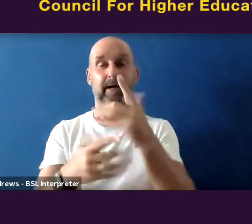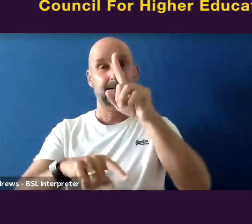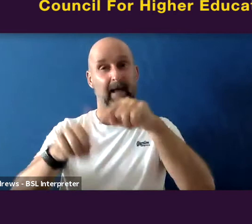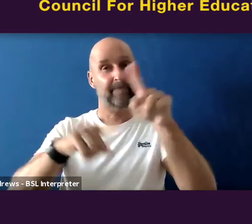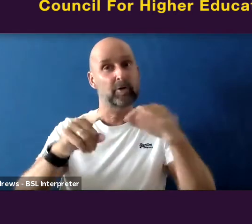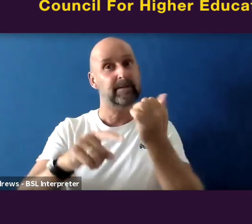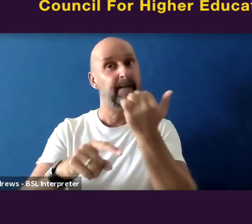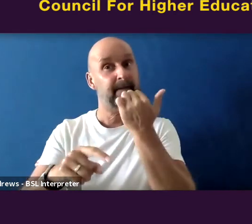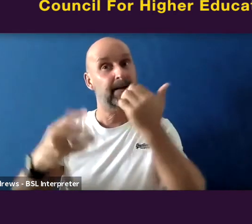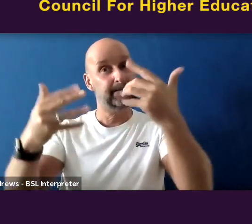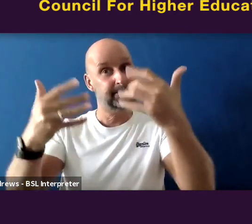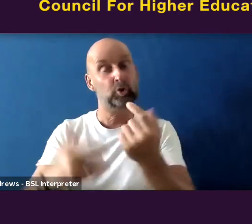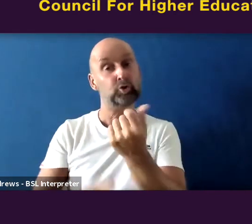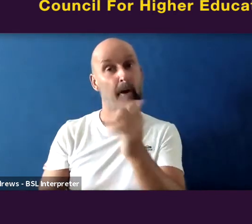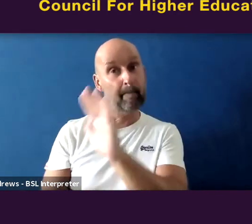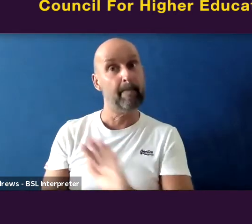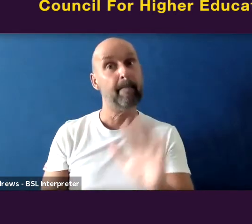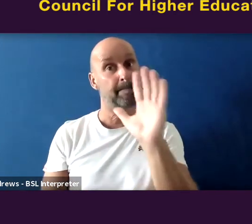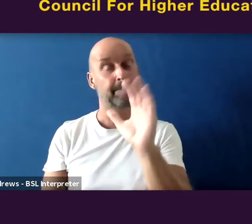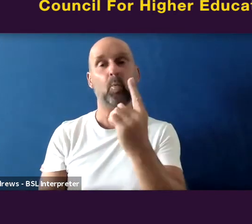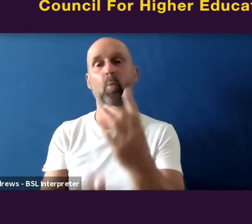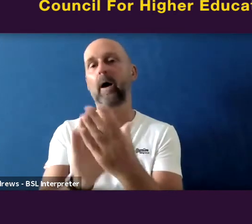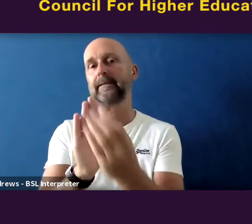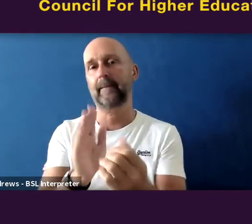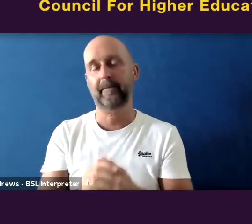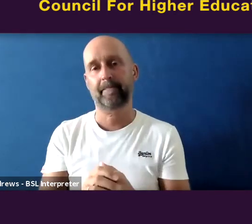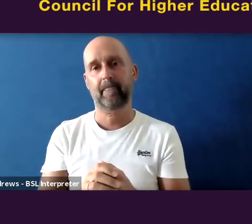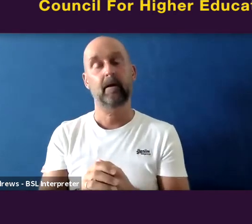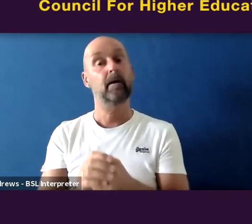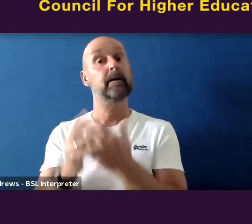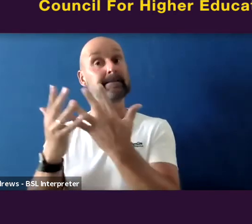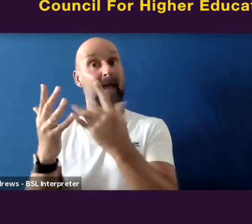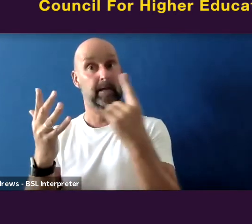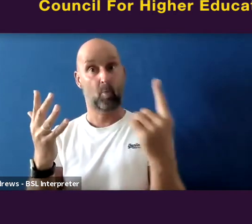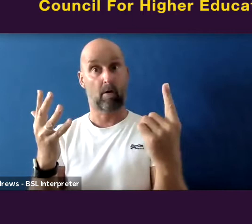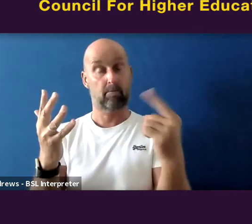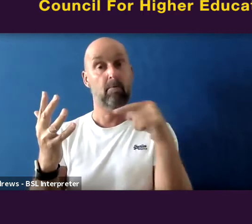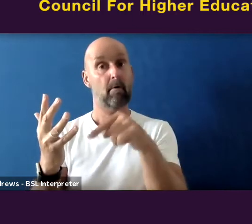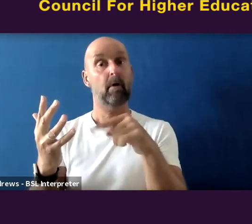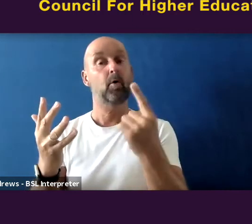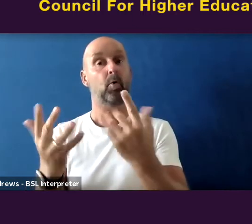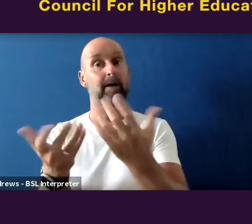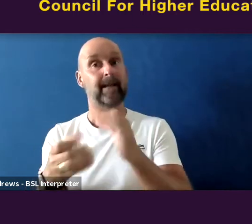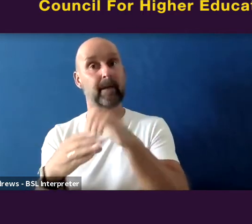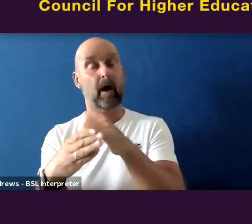some areas. For example, one in ten students who accepted a place on an arts course indicated